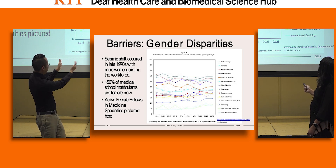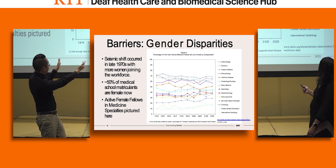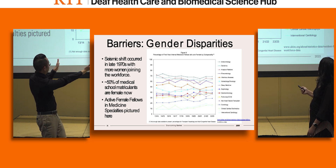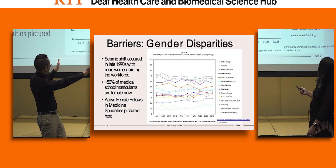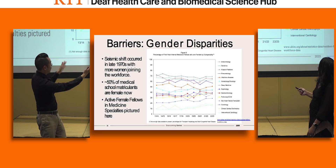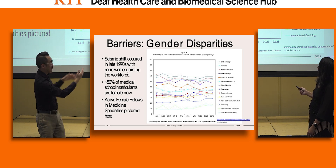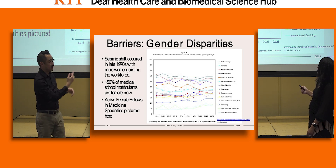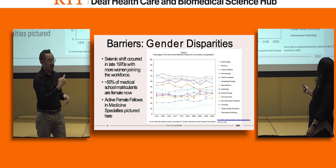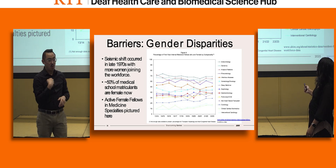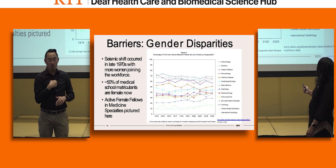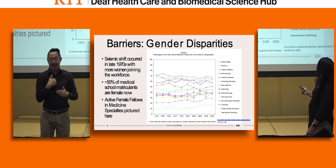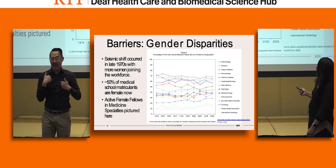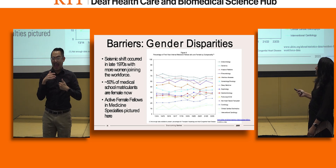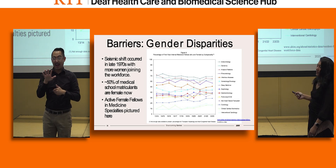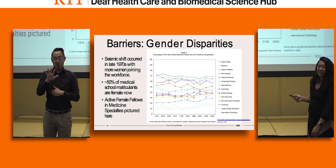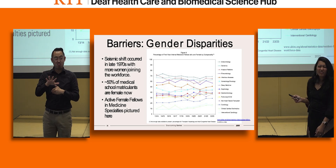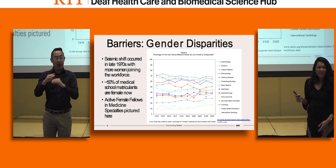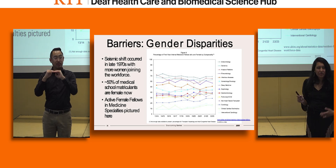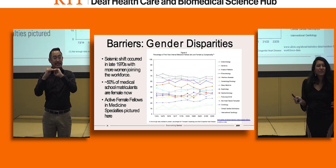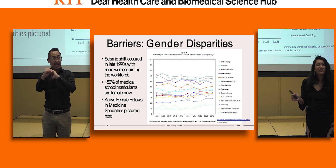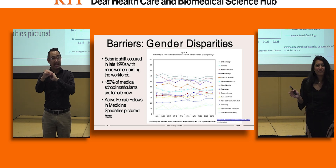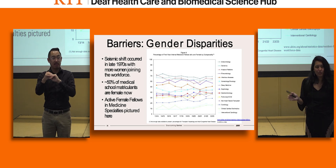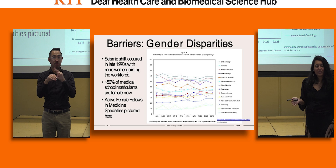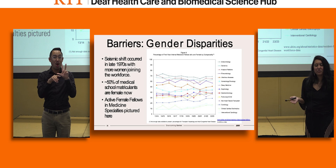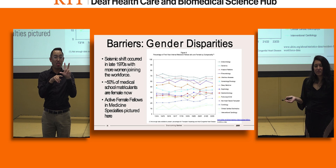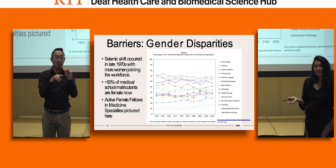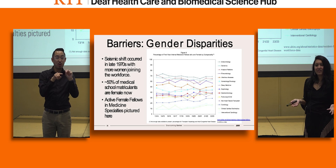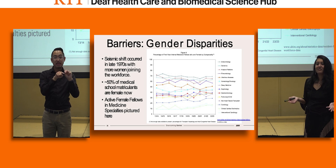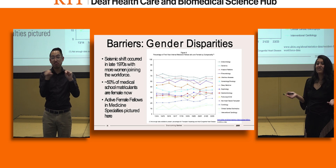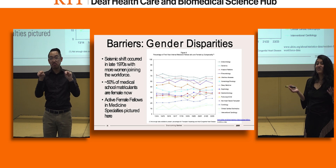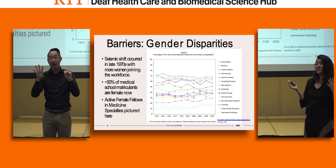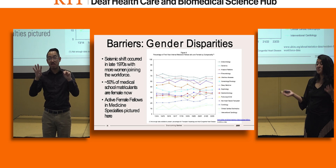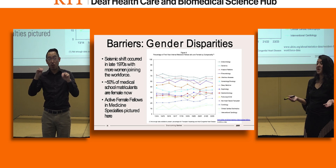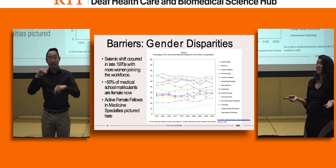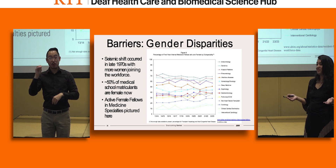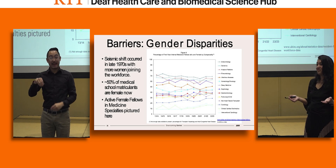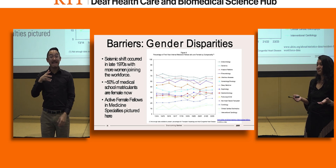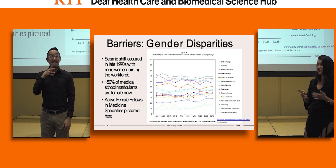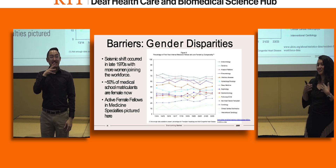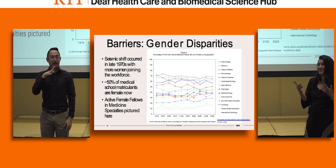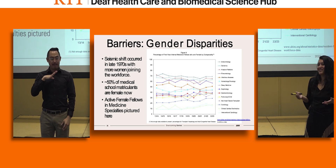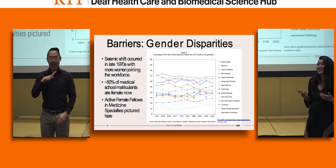we have steadily had about 30 to 40% female matriculants